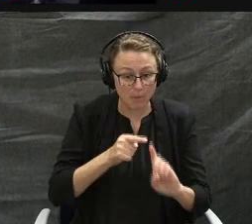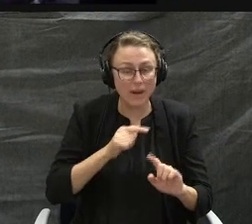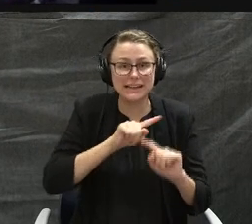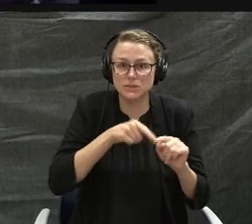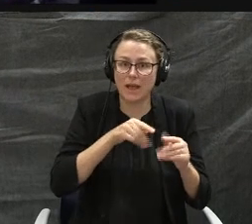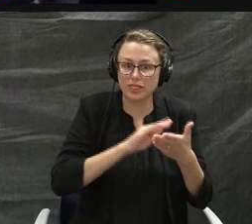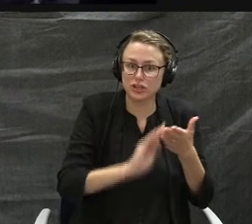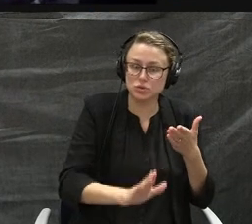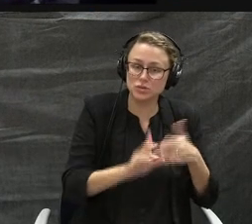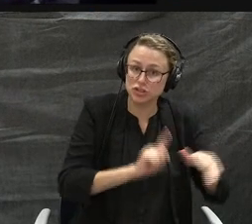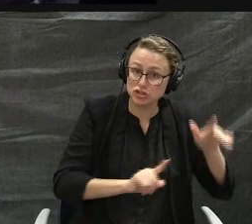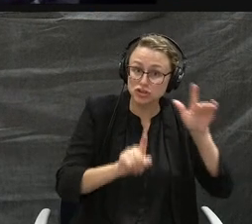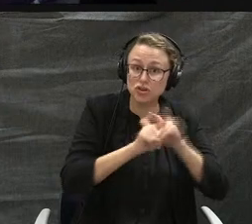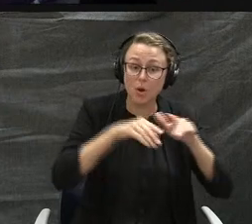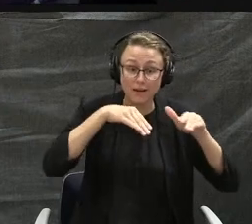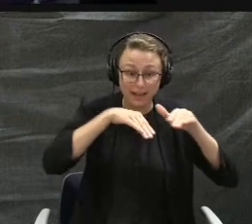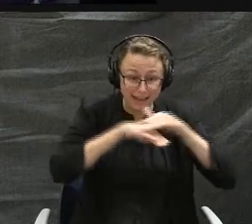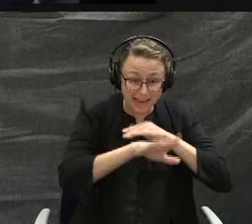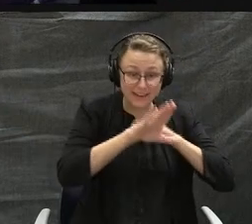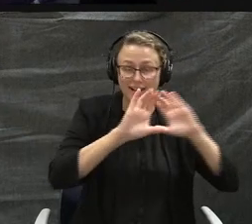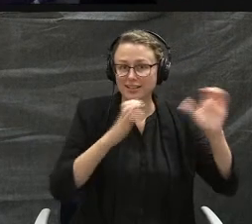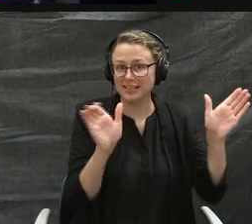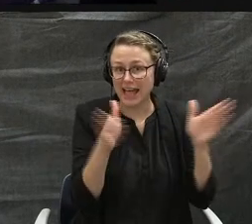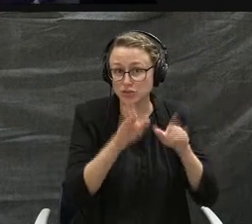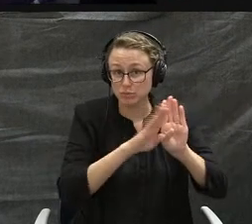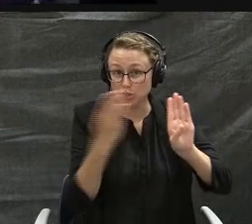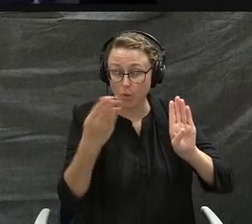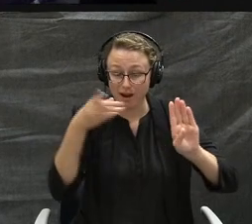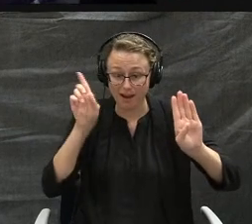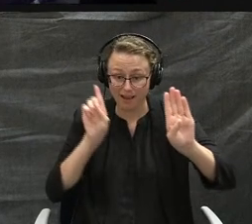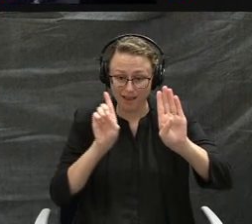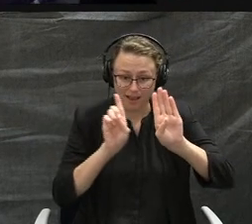the kids come into the classroom door at the classroom door. You